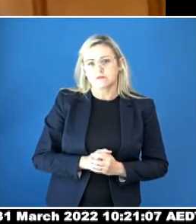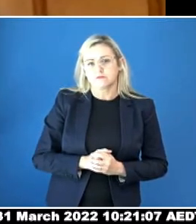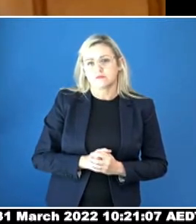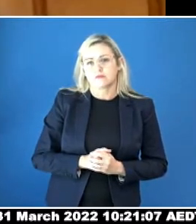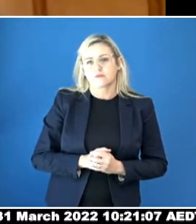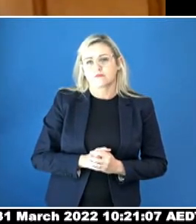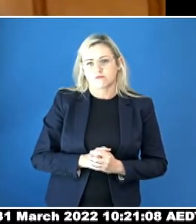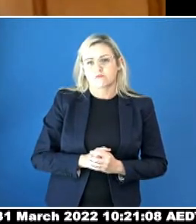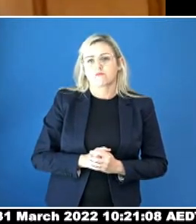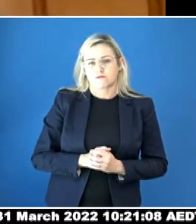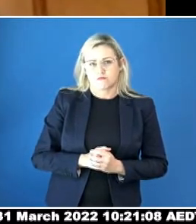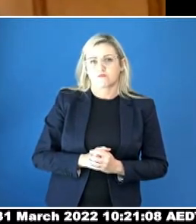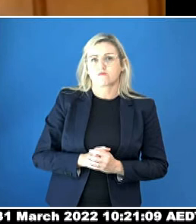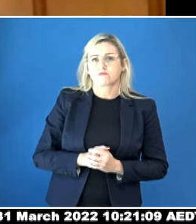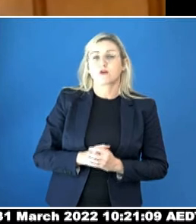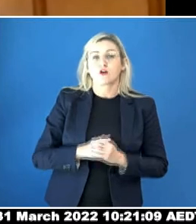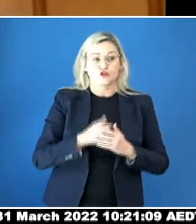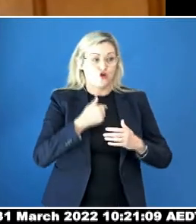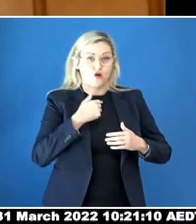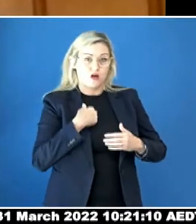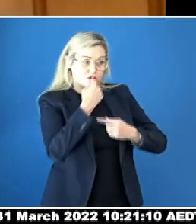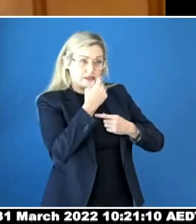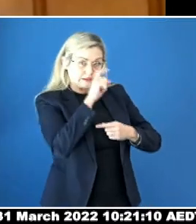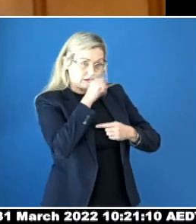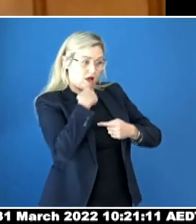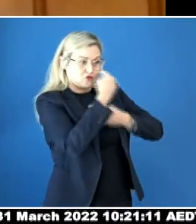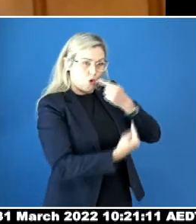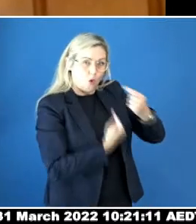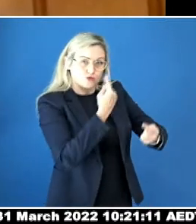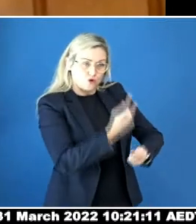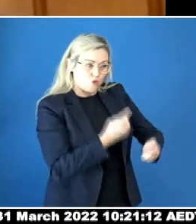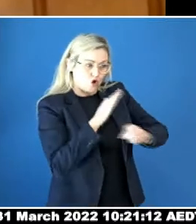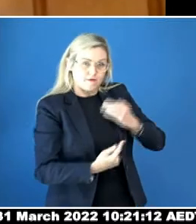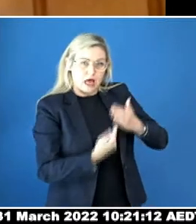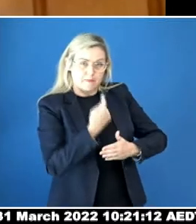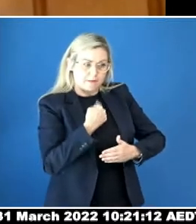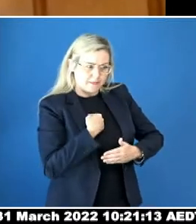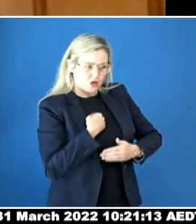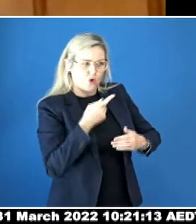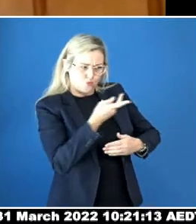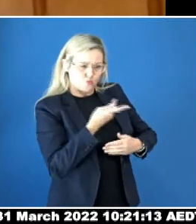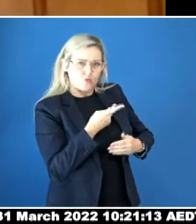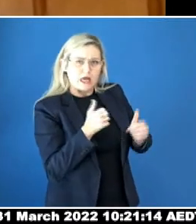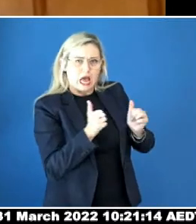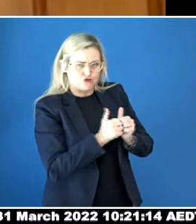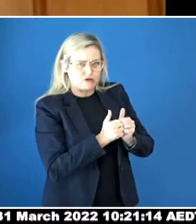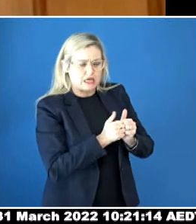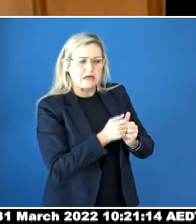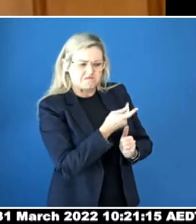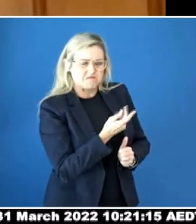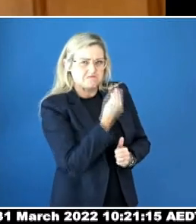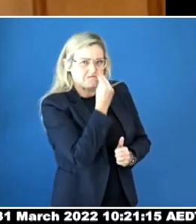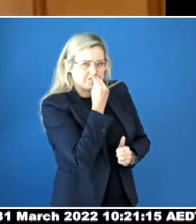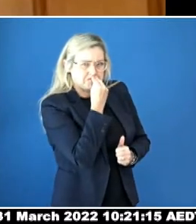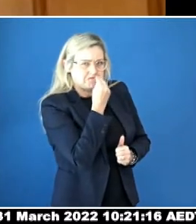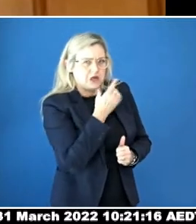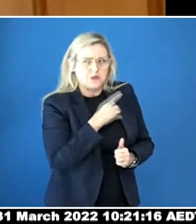And - and we agreed we'd keep it secret because mum